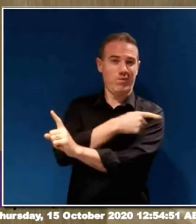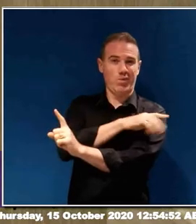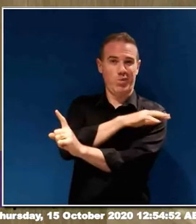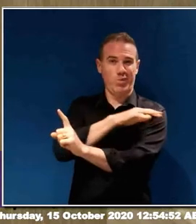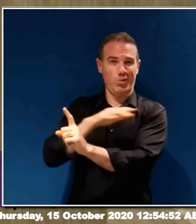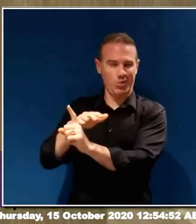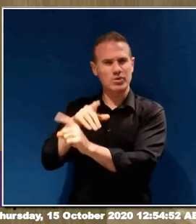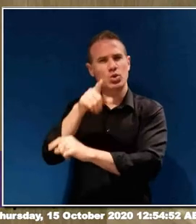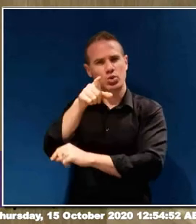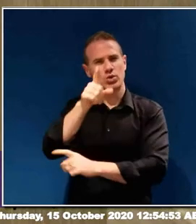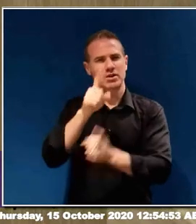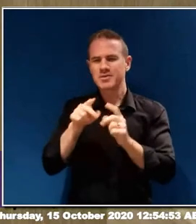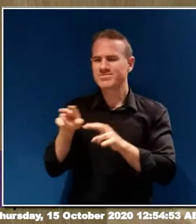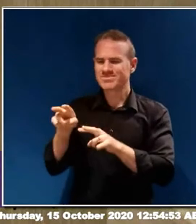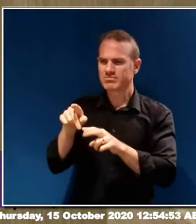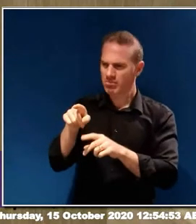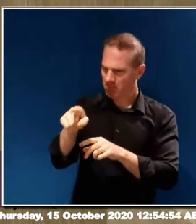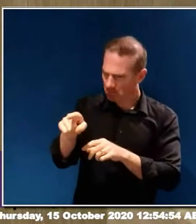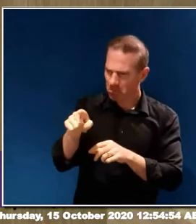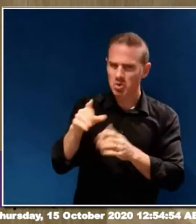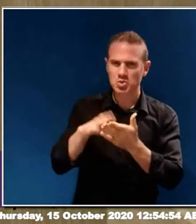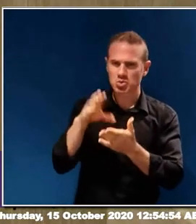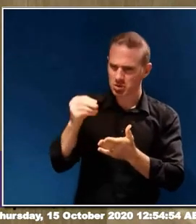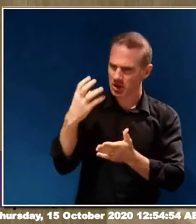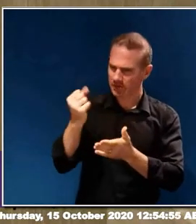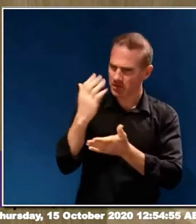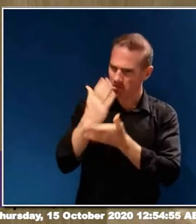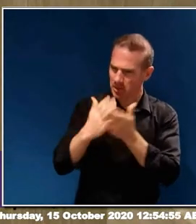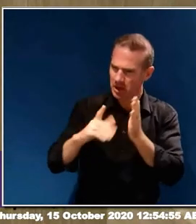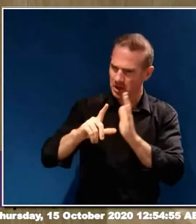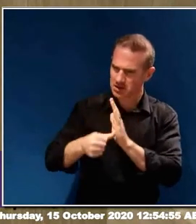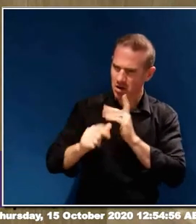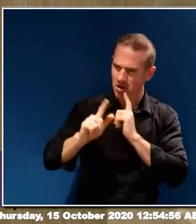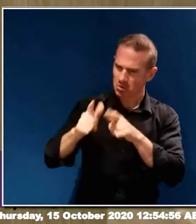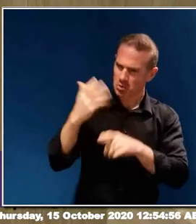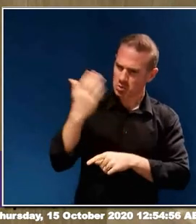engage with the principal to find out what's going on, that you have had